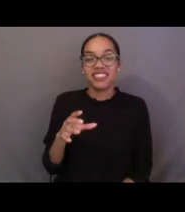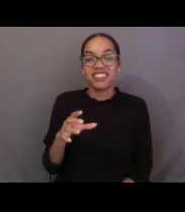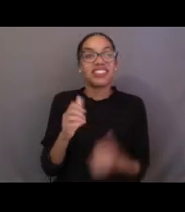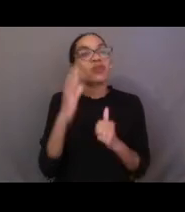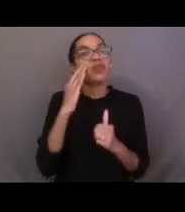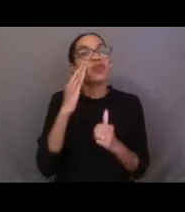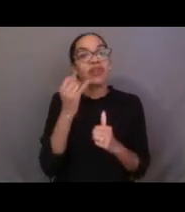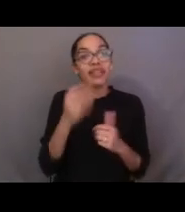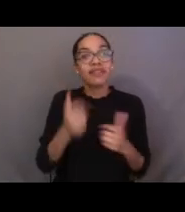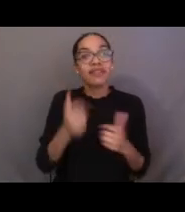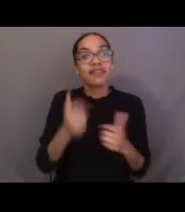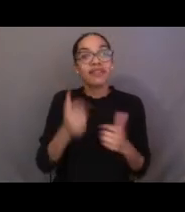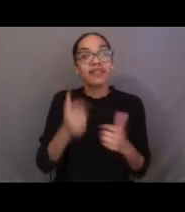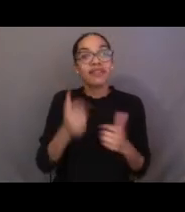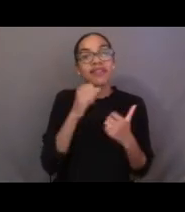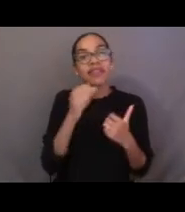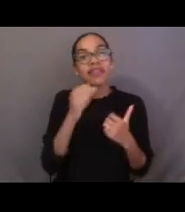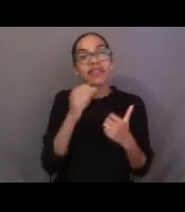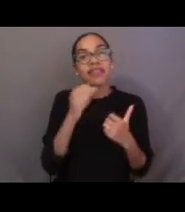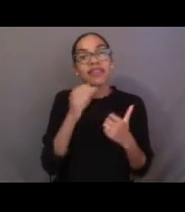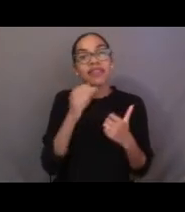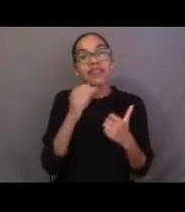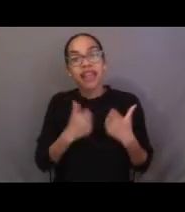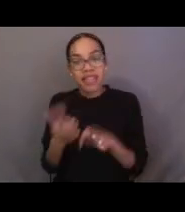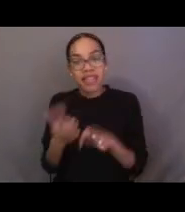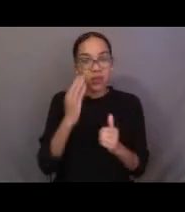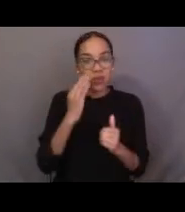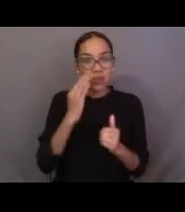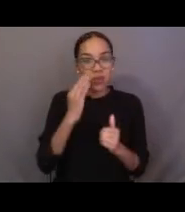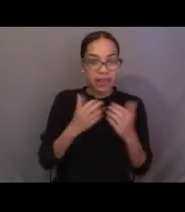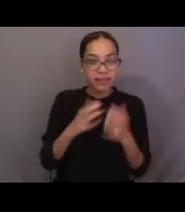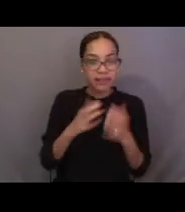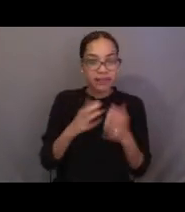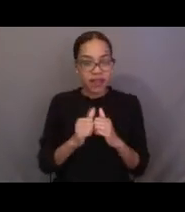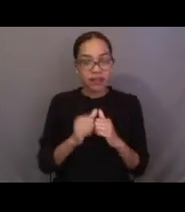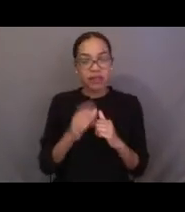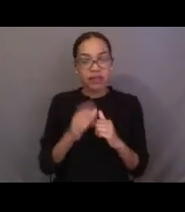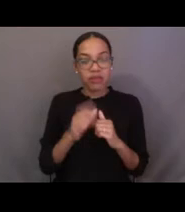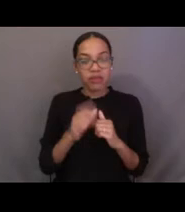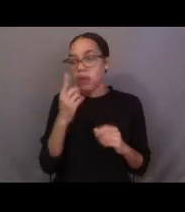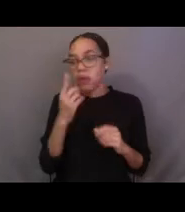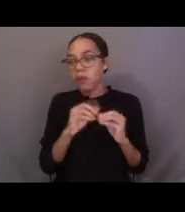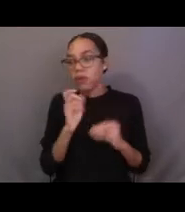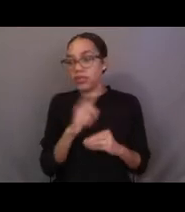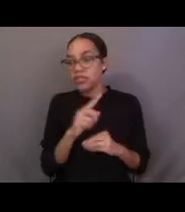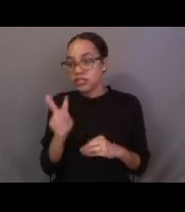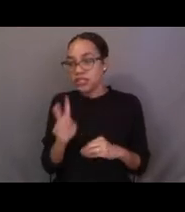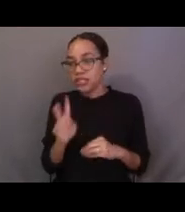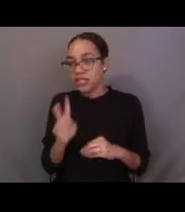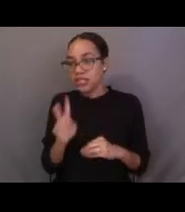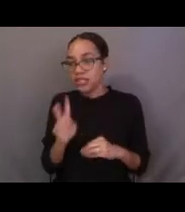But just to finish up with what everyone's saying, let's see, Kelly is saying that they can make pearls.